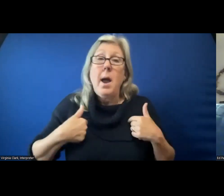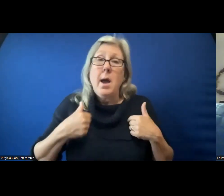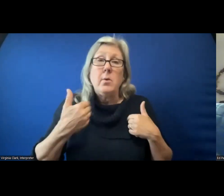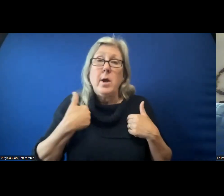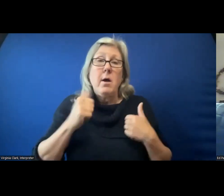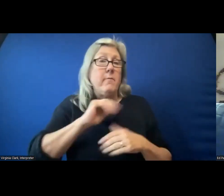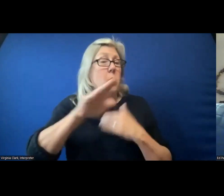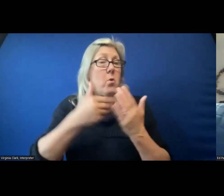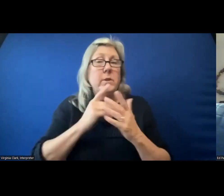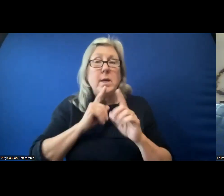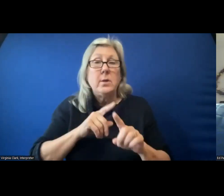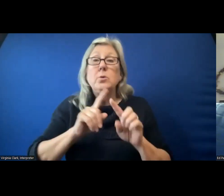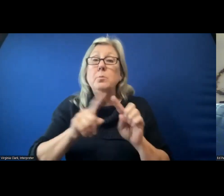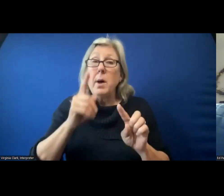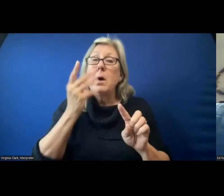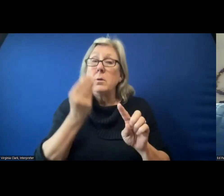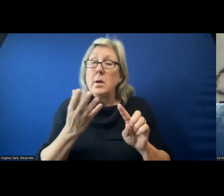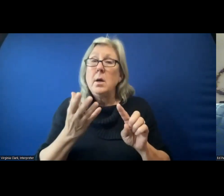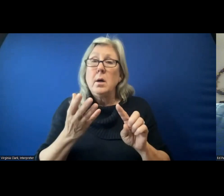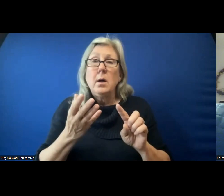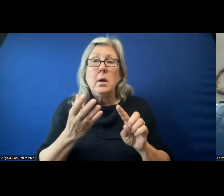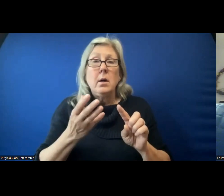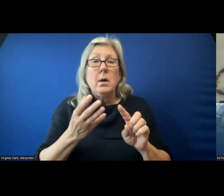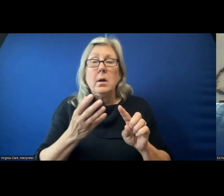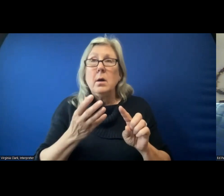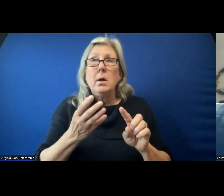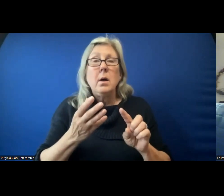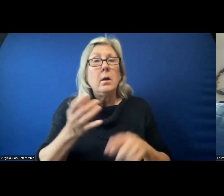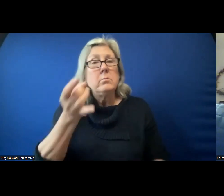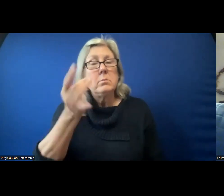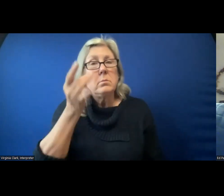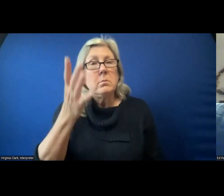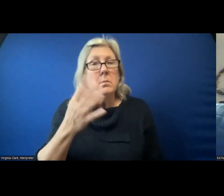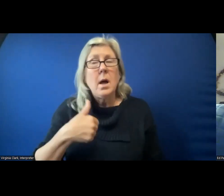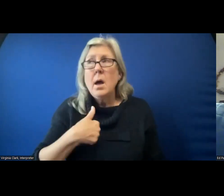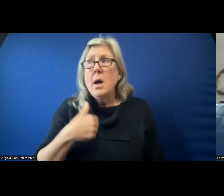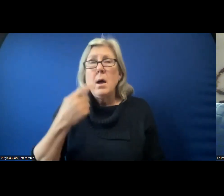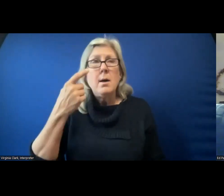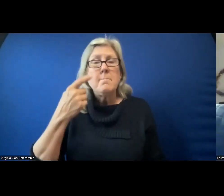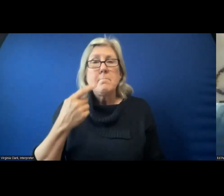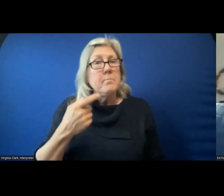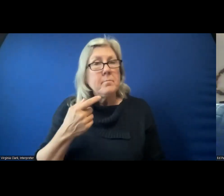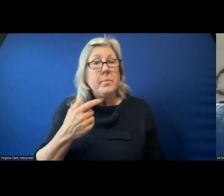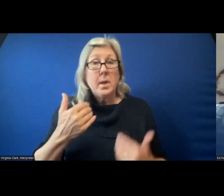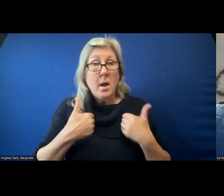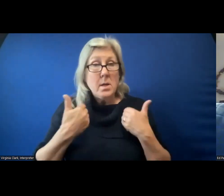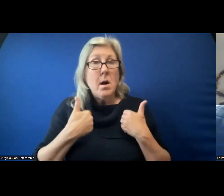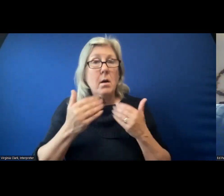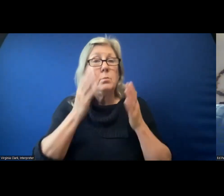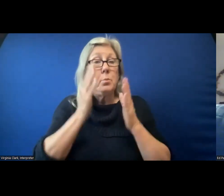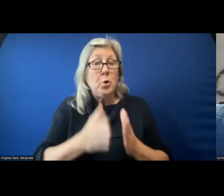But I will say this, it's an absolute travesty, in my mind, that a young person has to plot